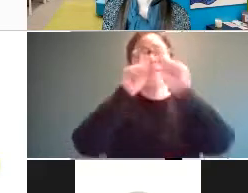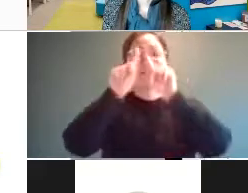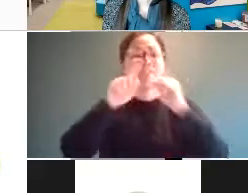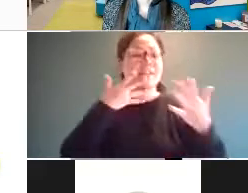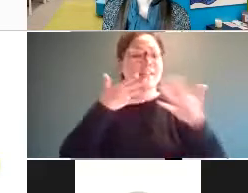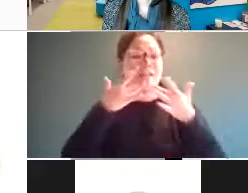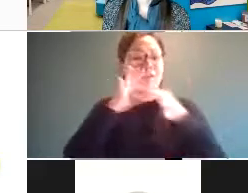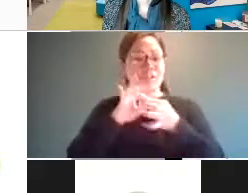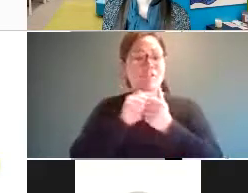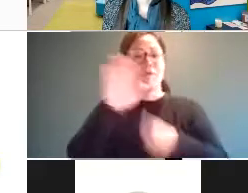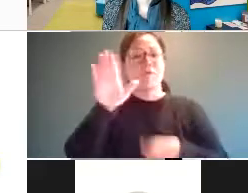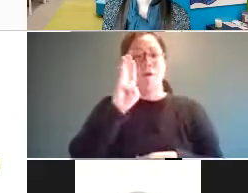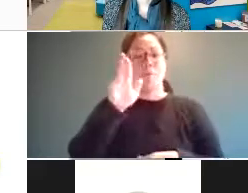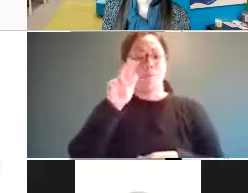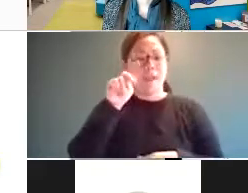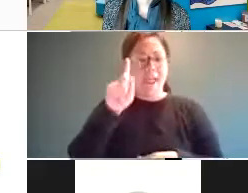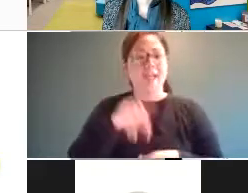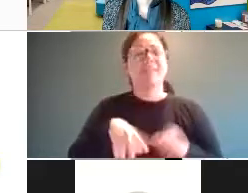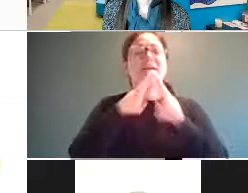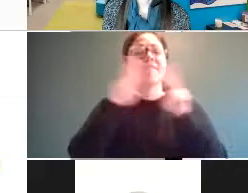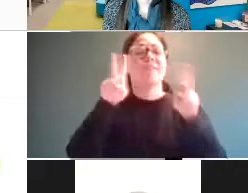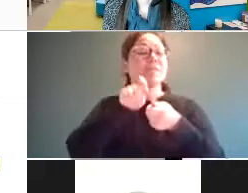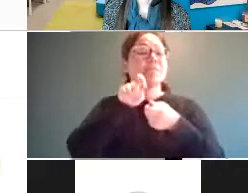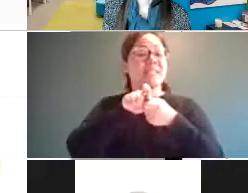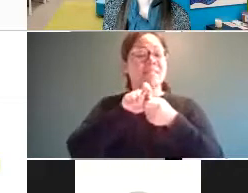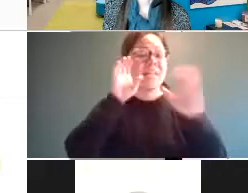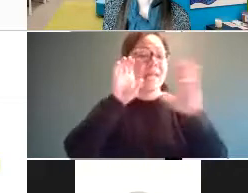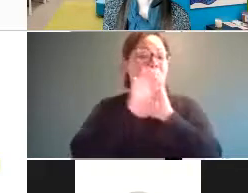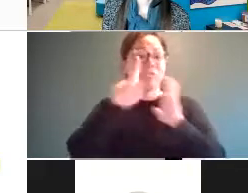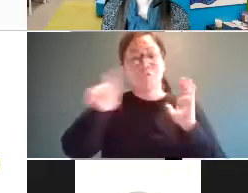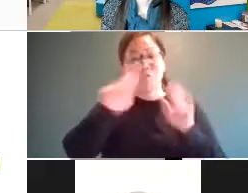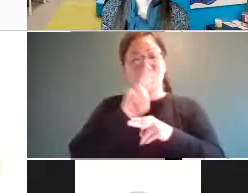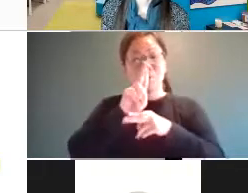Maybe there are even very specific images that you use to represent your brand.